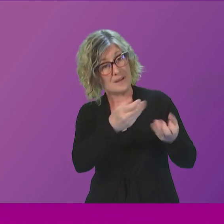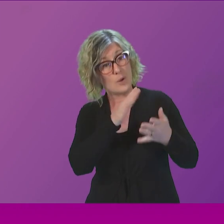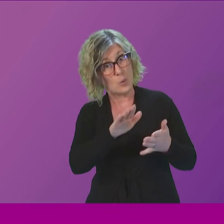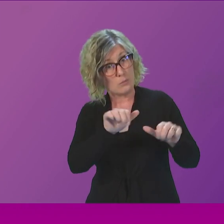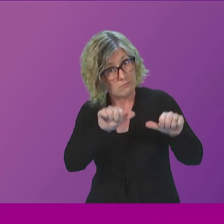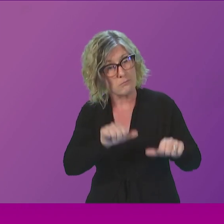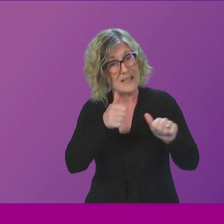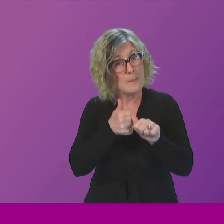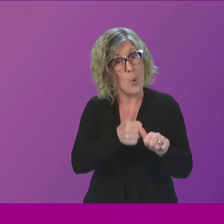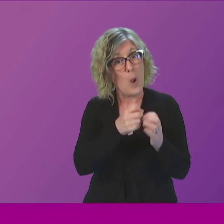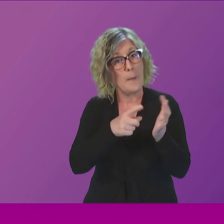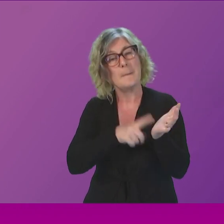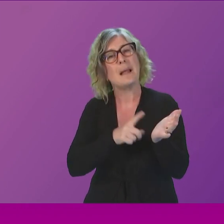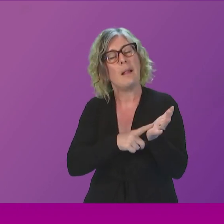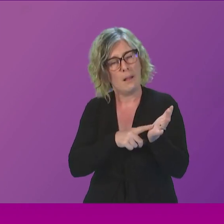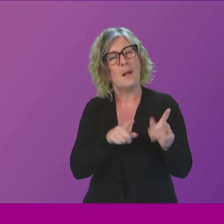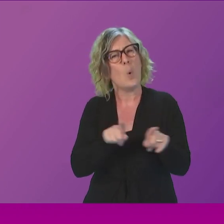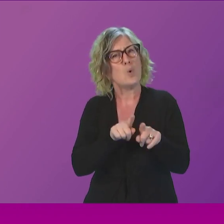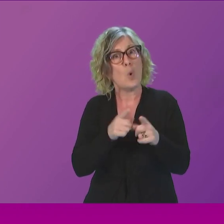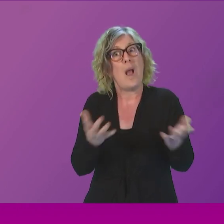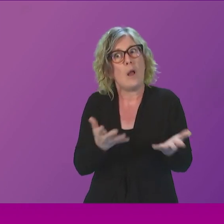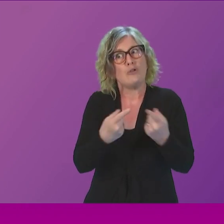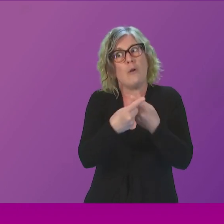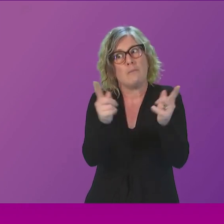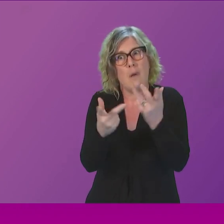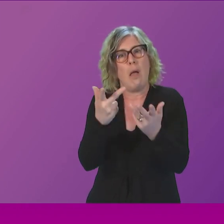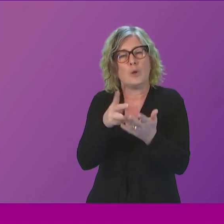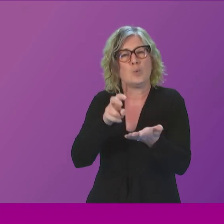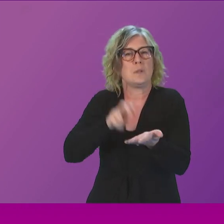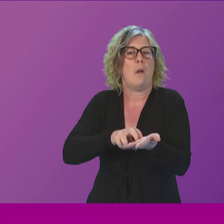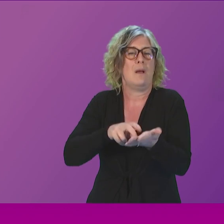the bill and to encourage others to sign the final proposal this afternoon to show that